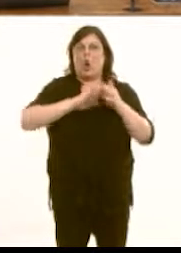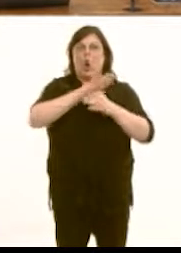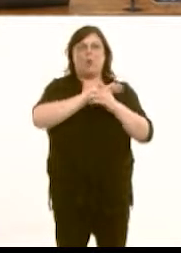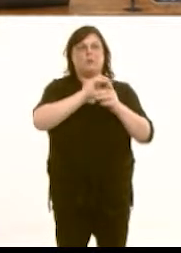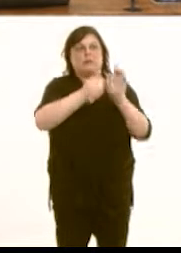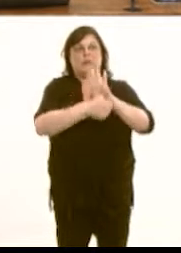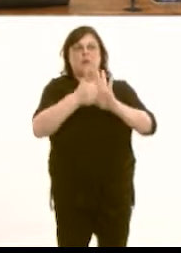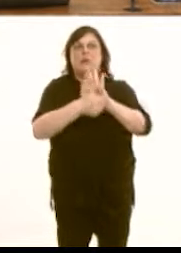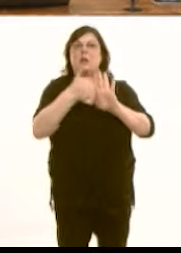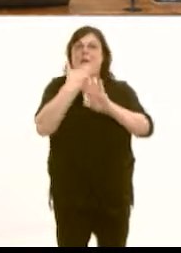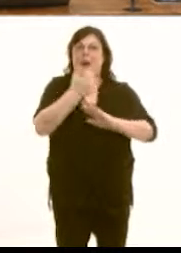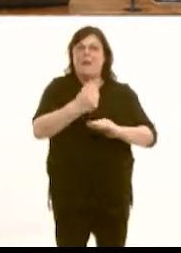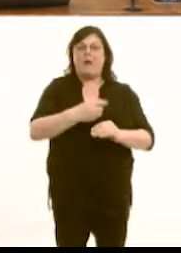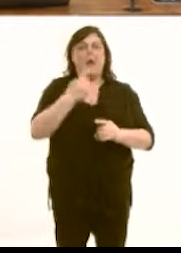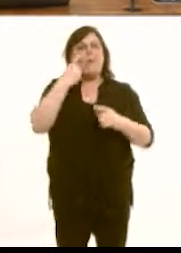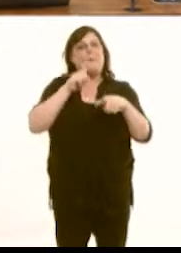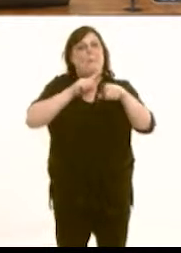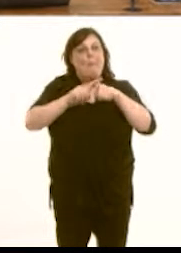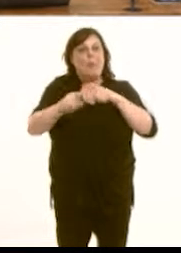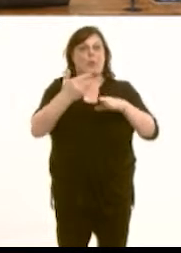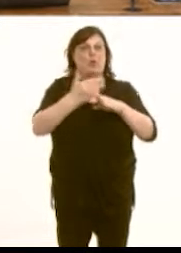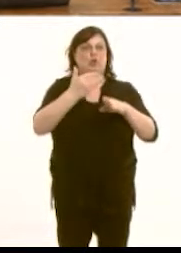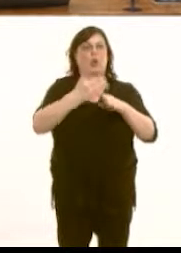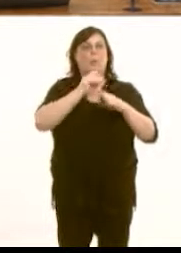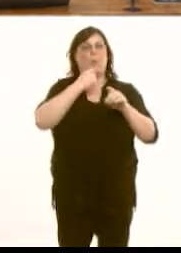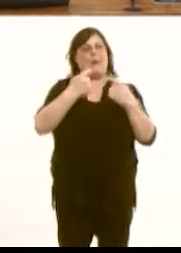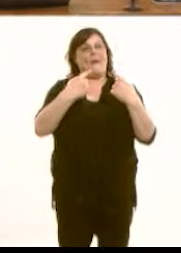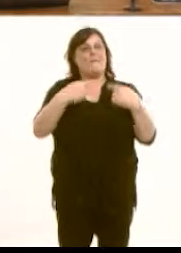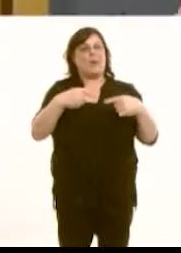anticipate the vast majority of jobs going to people locally.